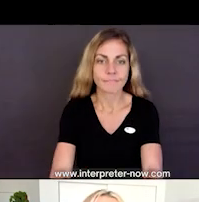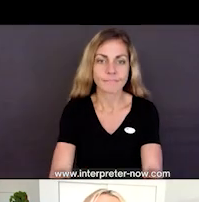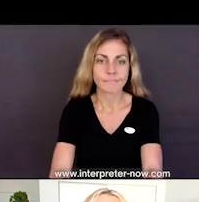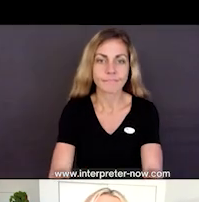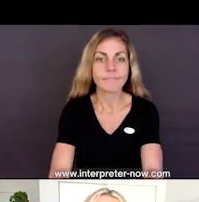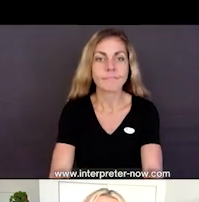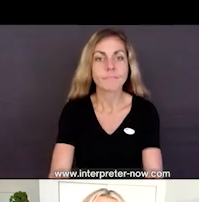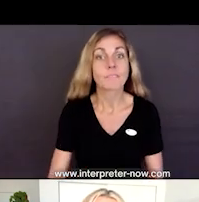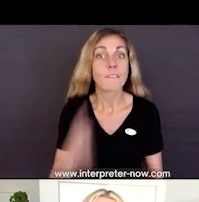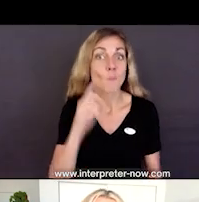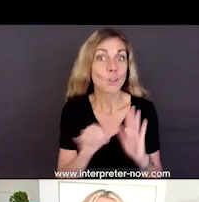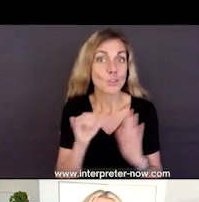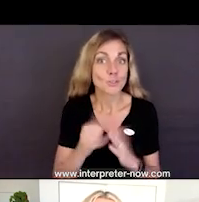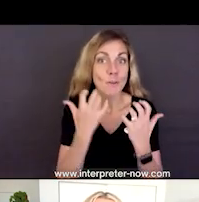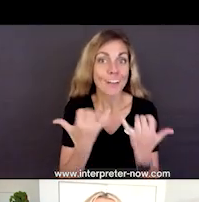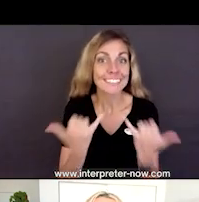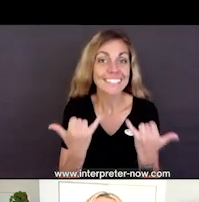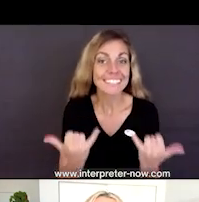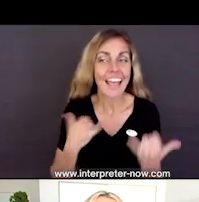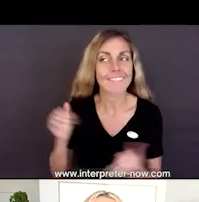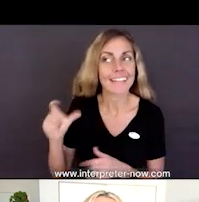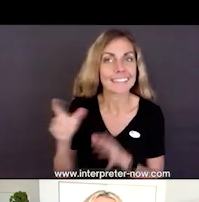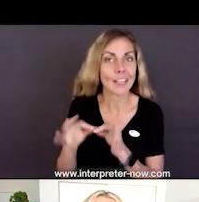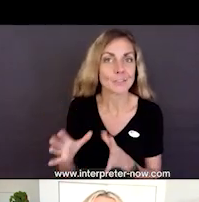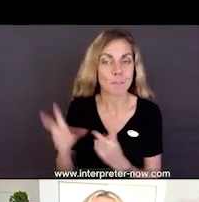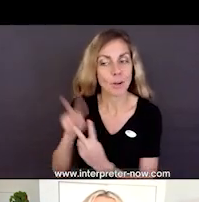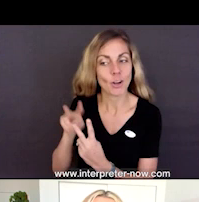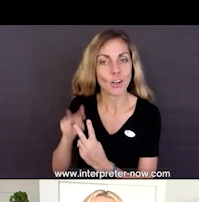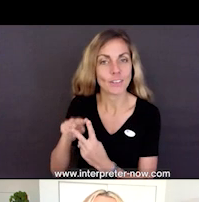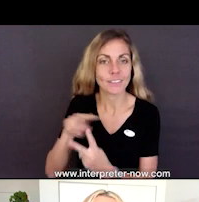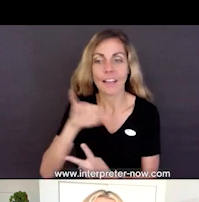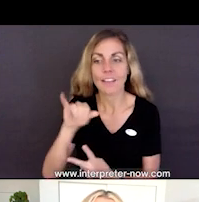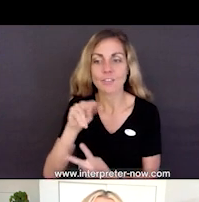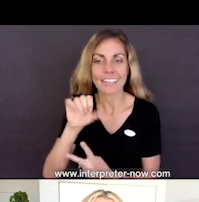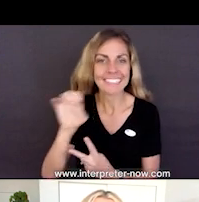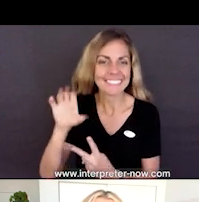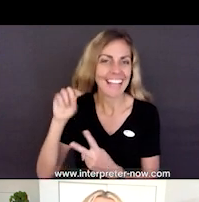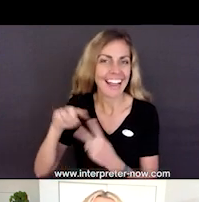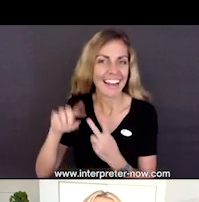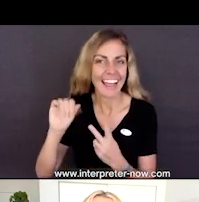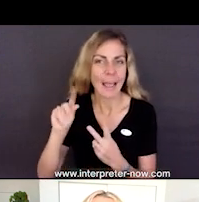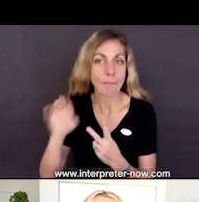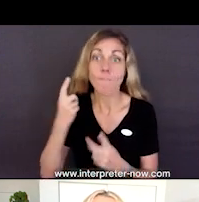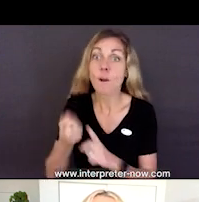For our YouTube audience today, our ASL interpreters are Jenise and Amber from our partners, Interpreter